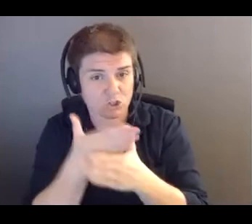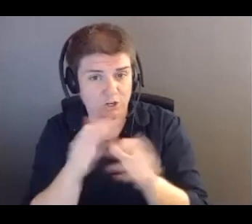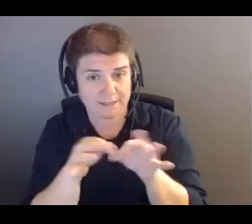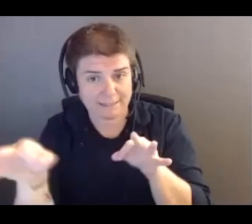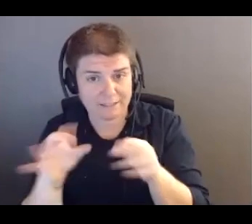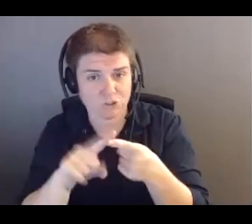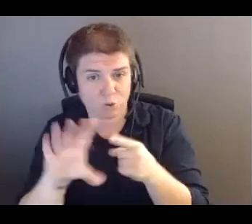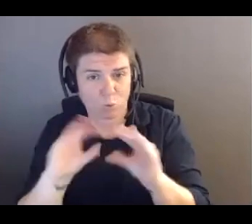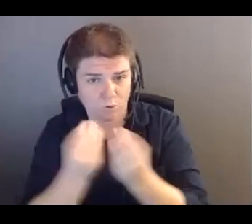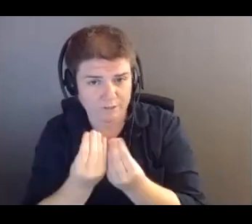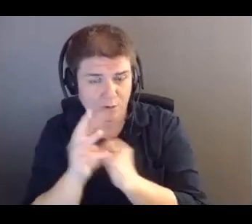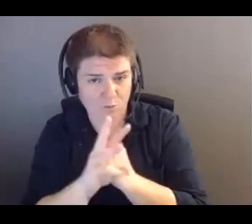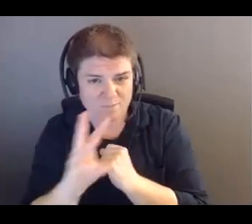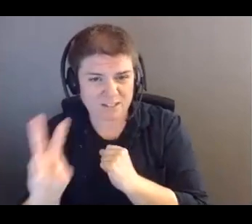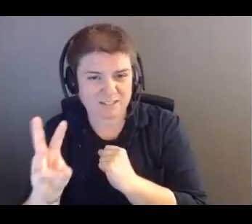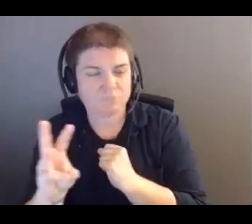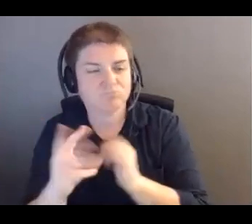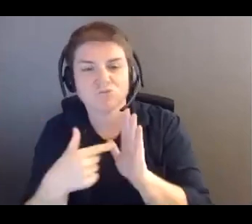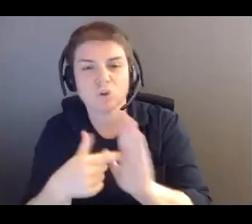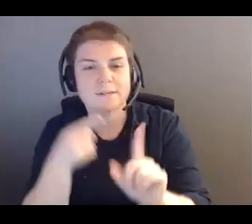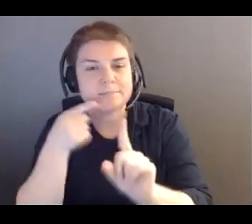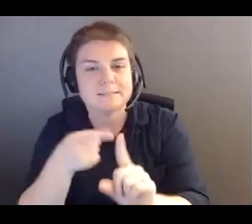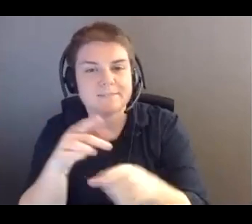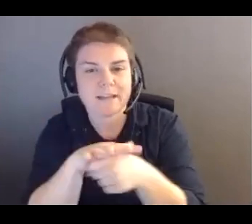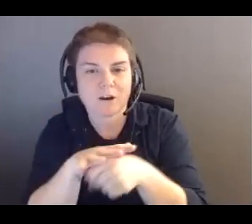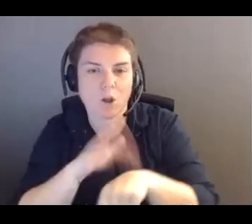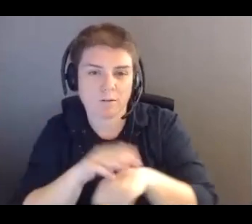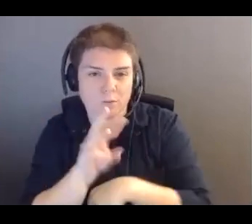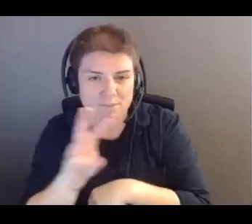website, direct them to specific areas or pages of your website that you want them to